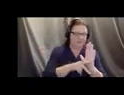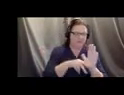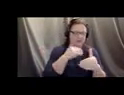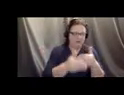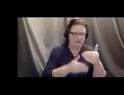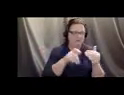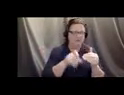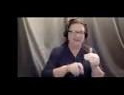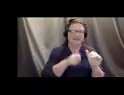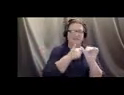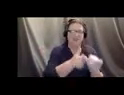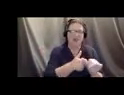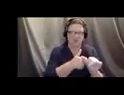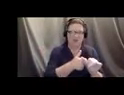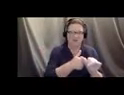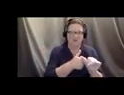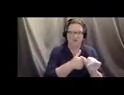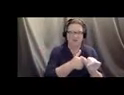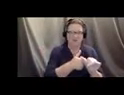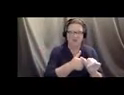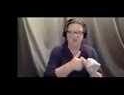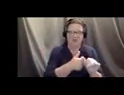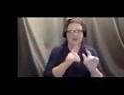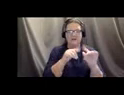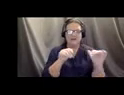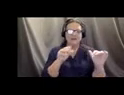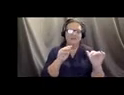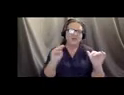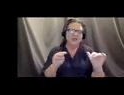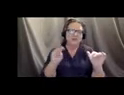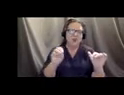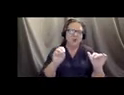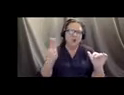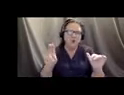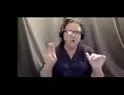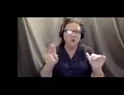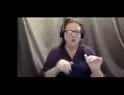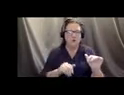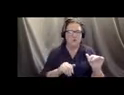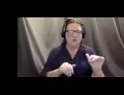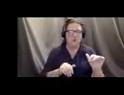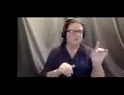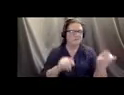There may be different memos, MOUs across agencies.